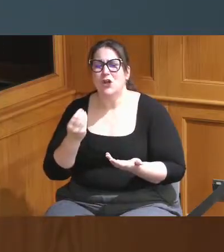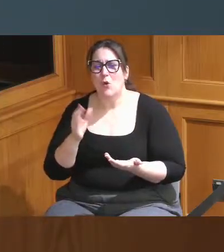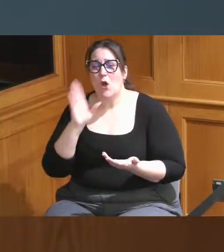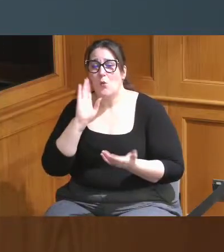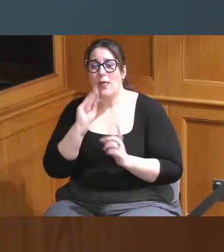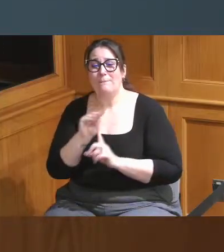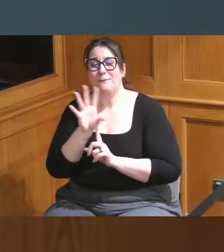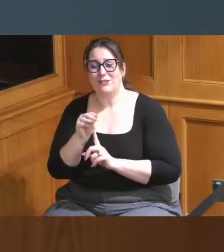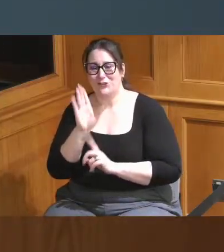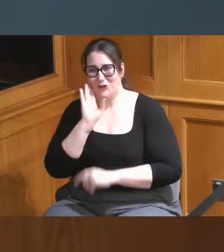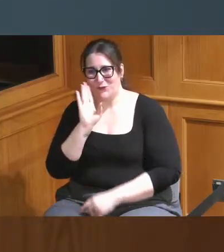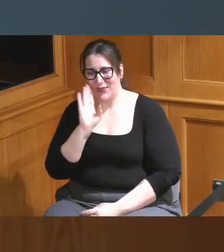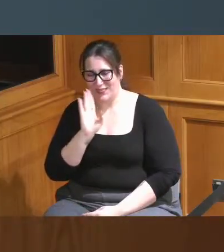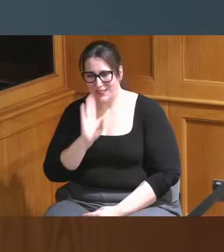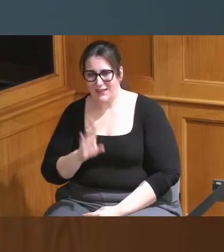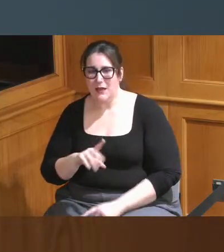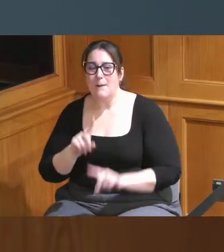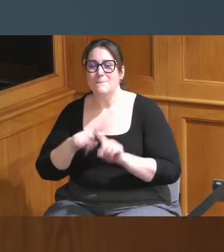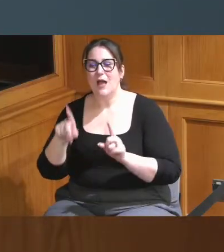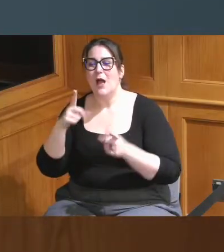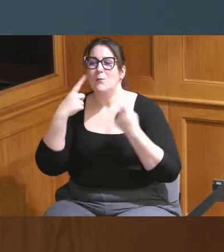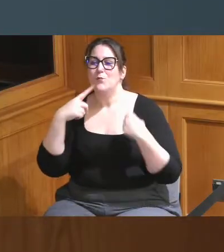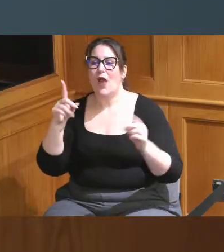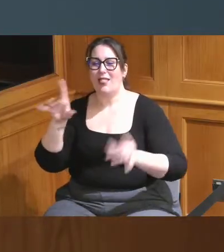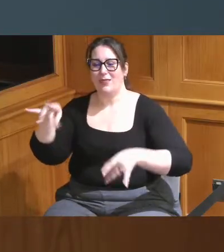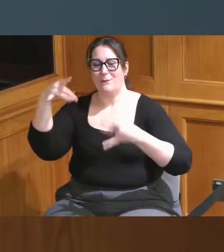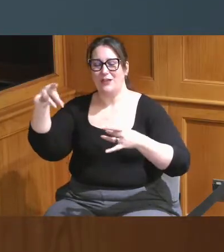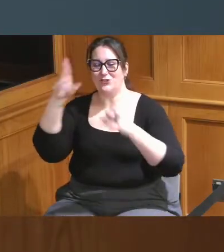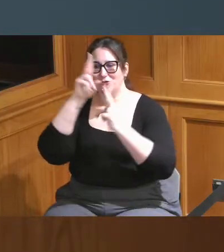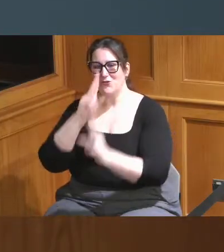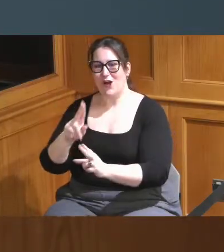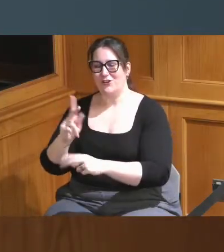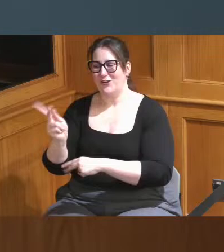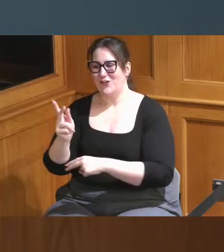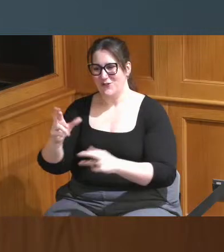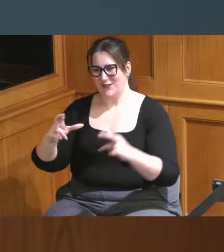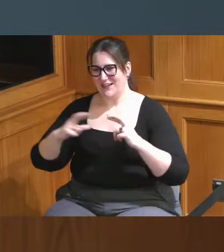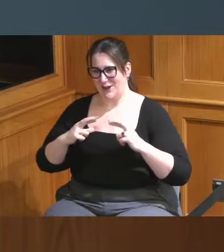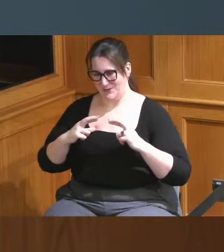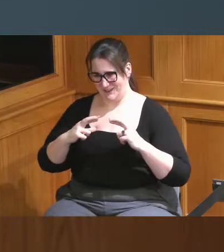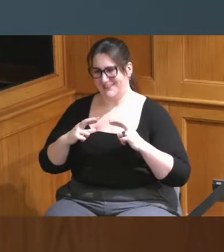later on. Um, but here is the proclamation again honoring the retirement of Sheriff's